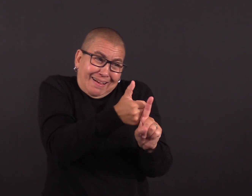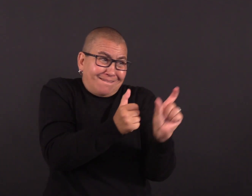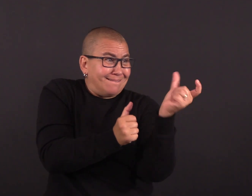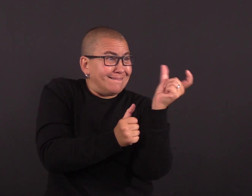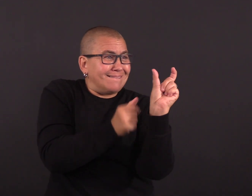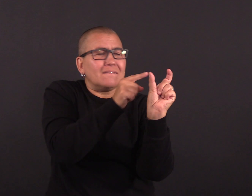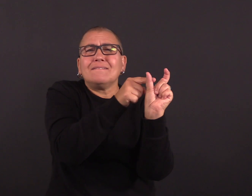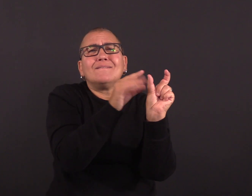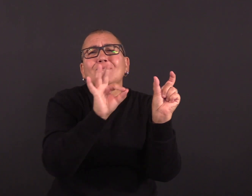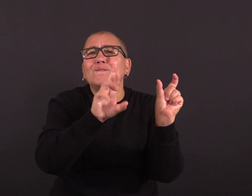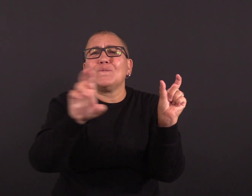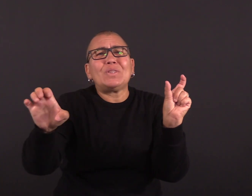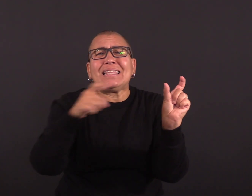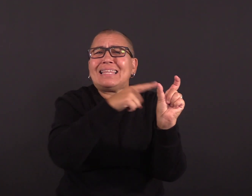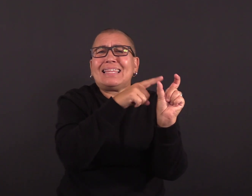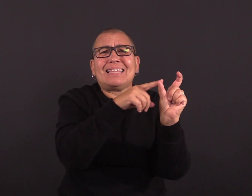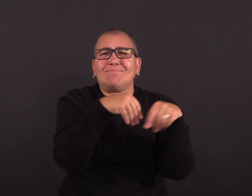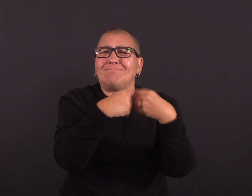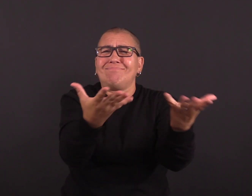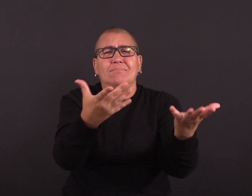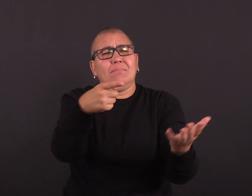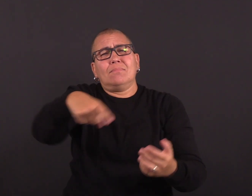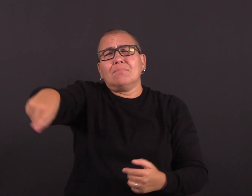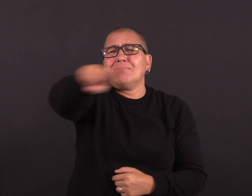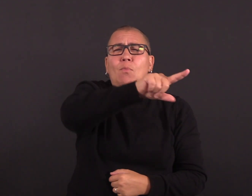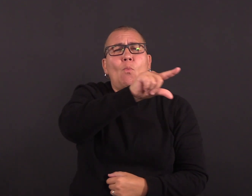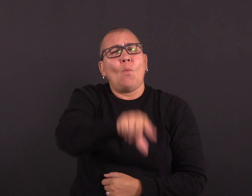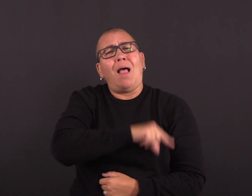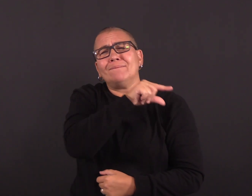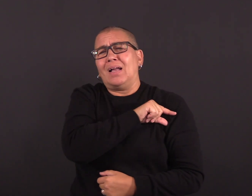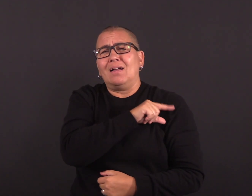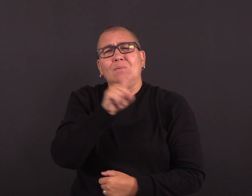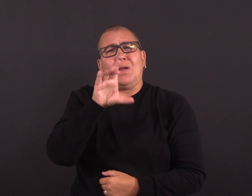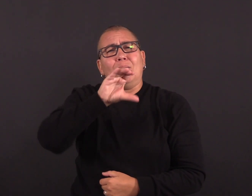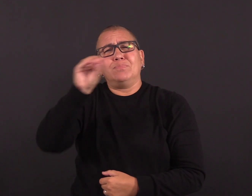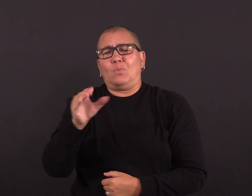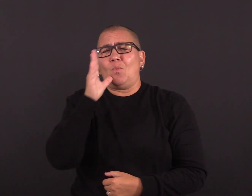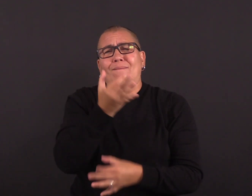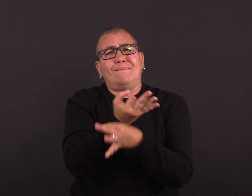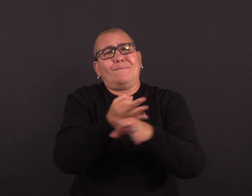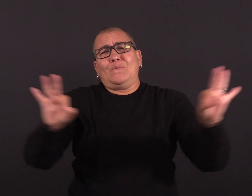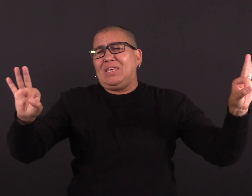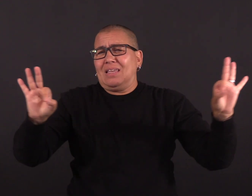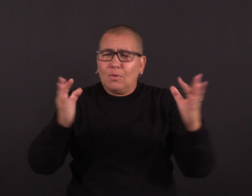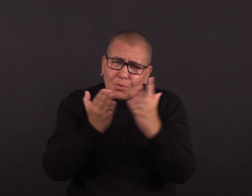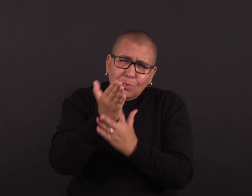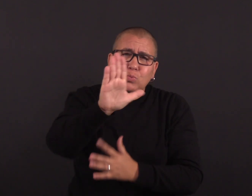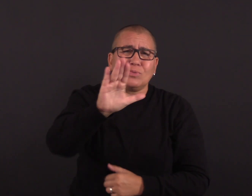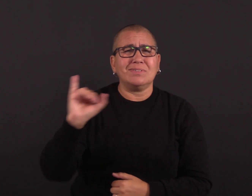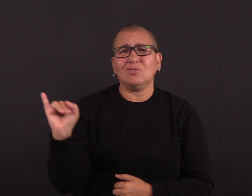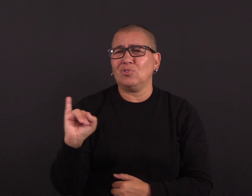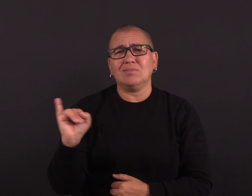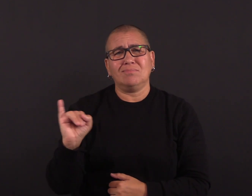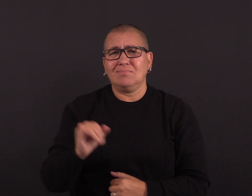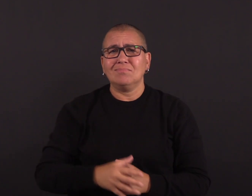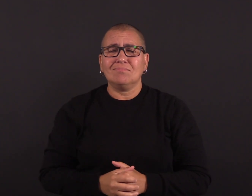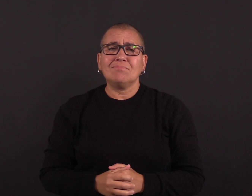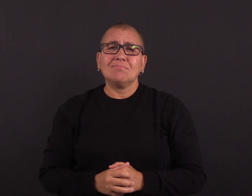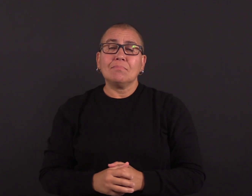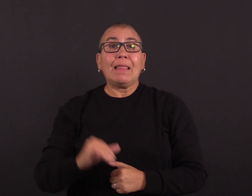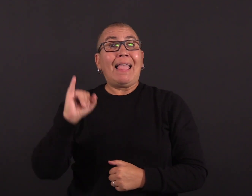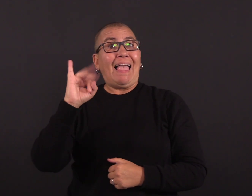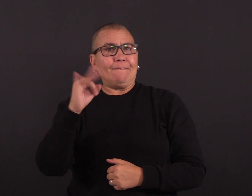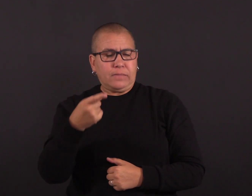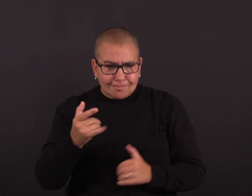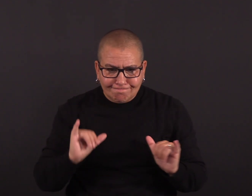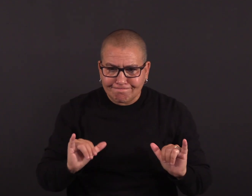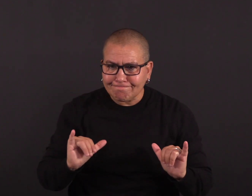$130 cost of the Moderna or Pfizer shots. "It would be important that folks check